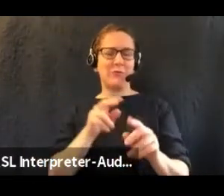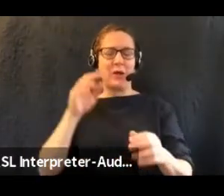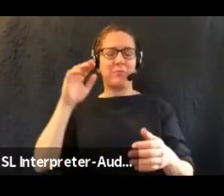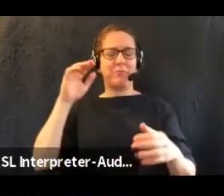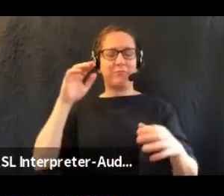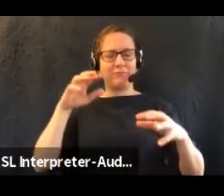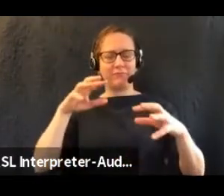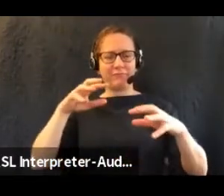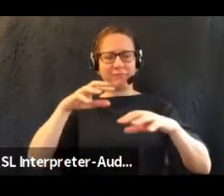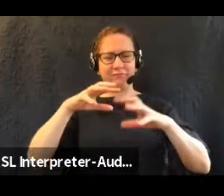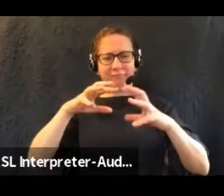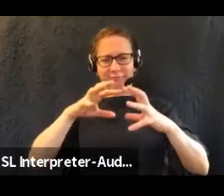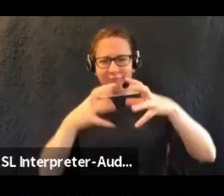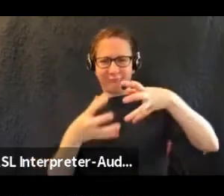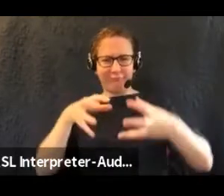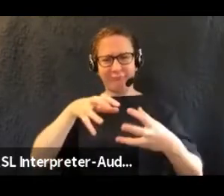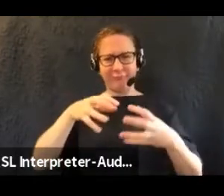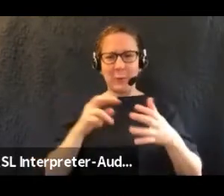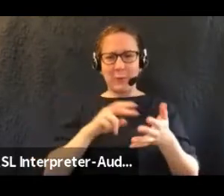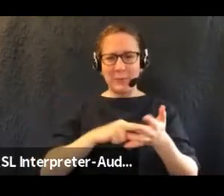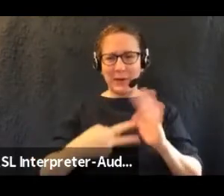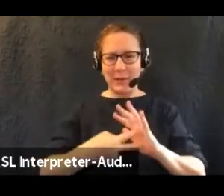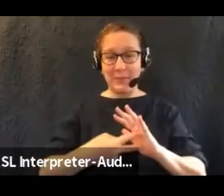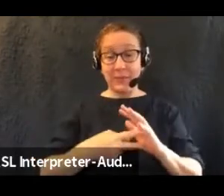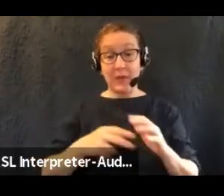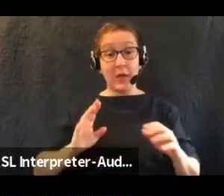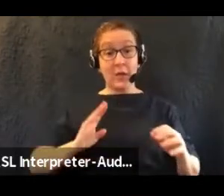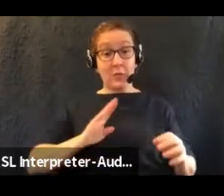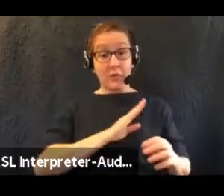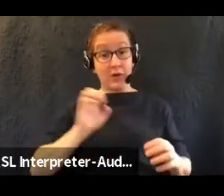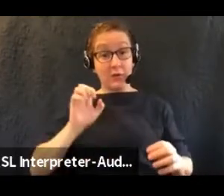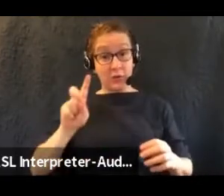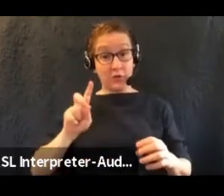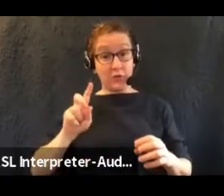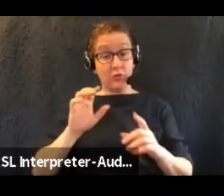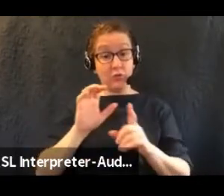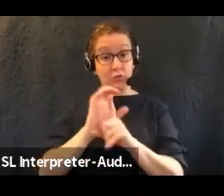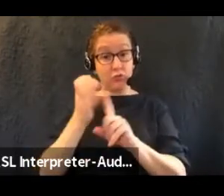I think all of you know the Bureau of Educational and Cultural Affairs, most of you do.